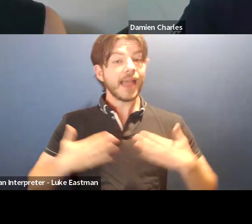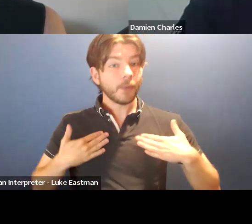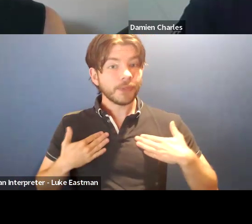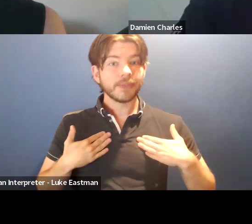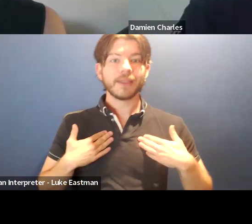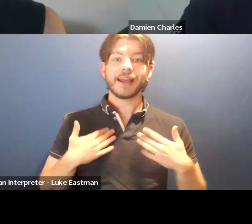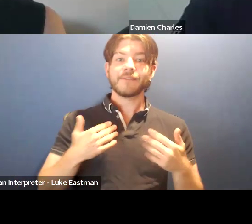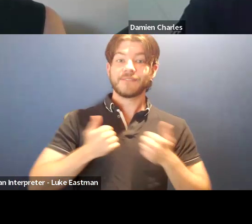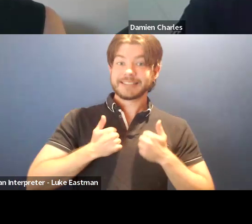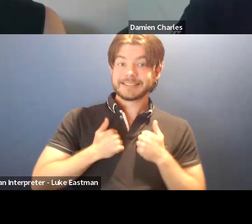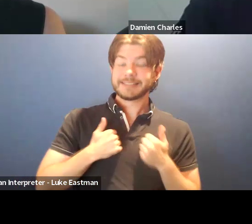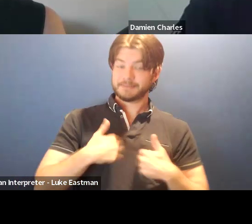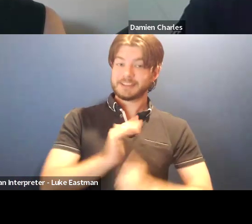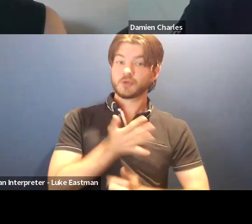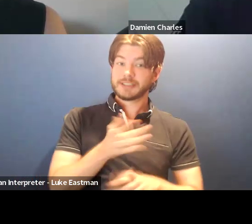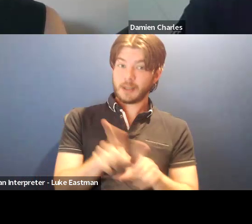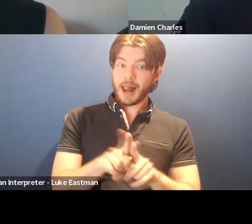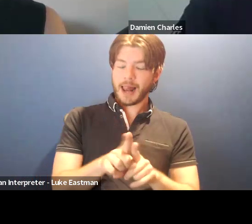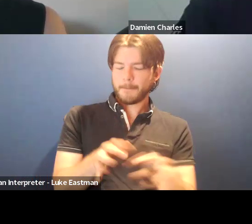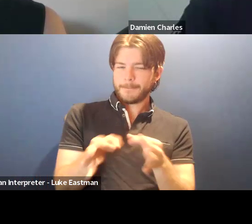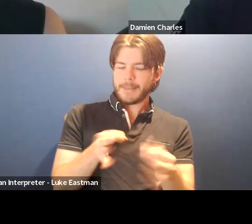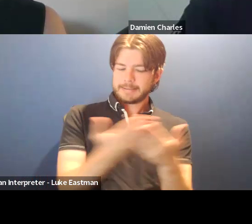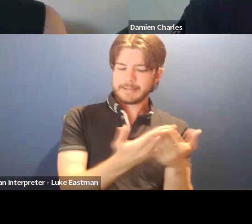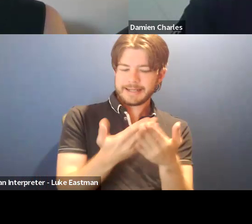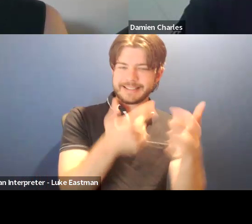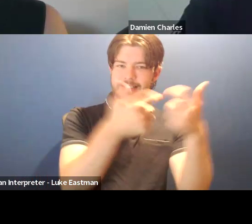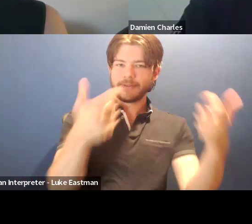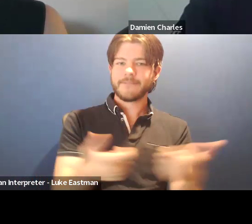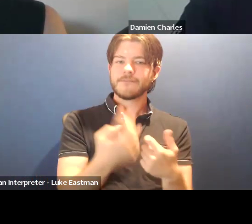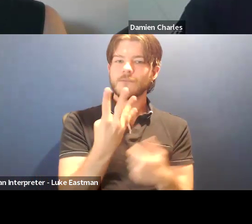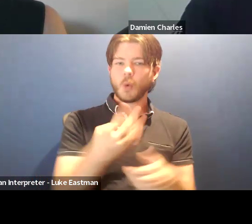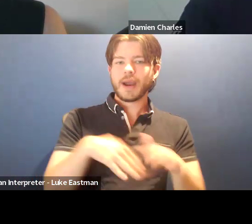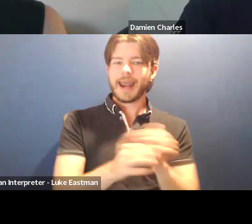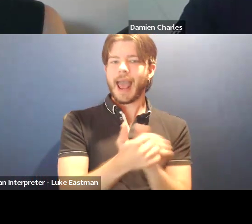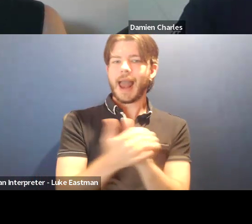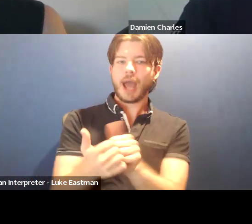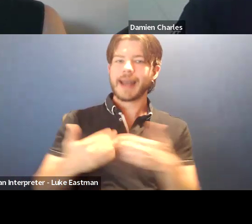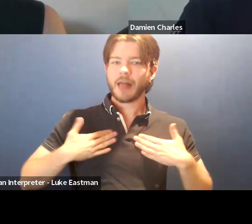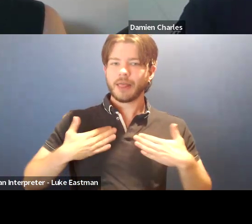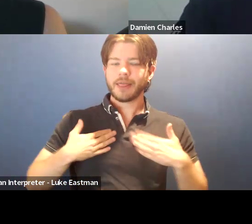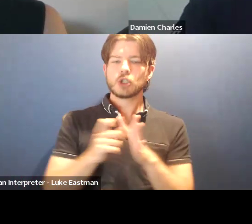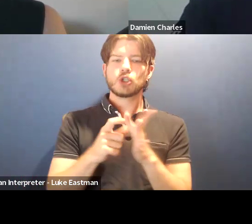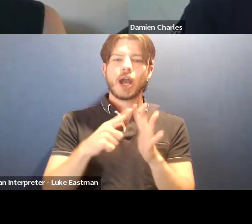fitness and I am planning to study a Certificate 4 an Allied Health